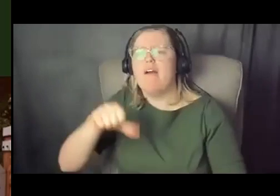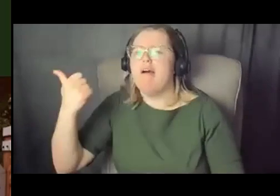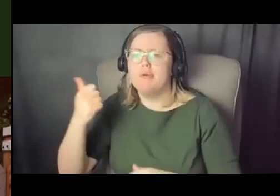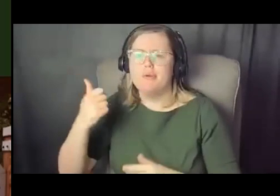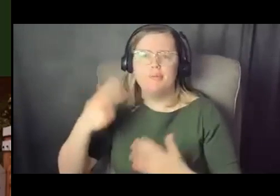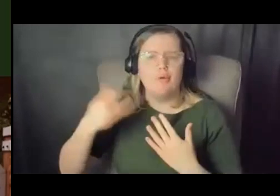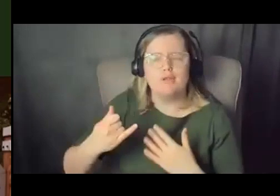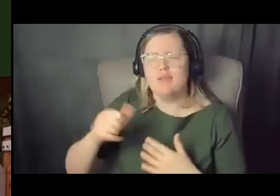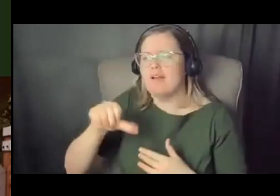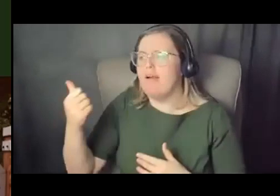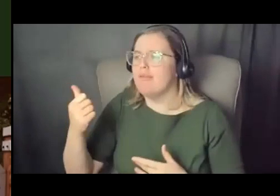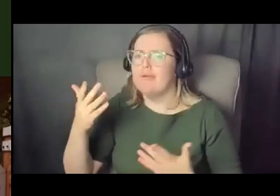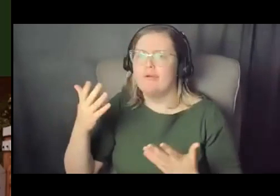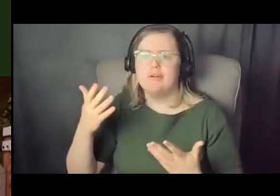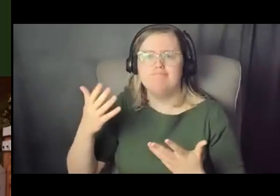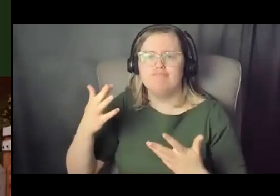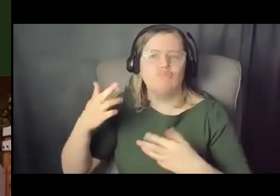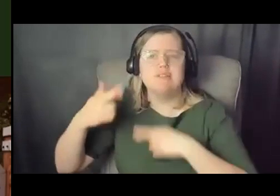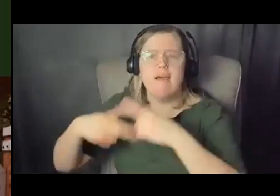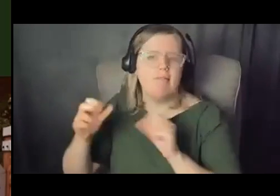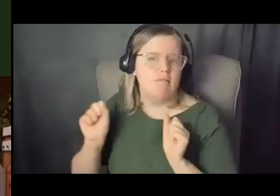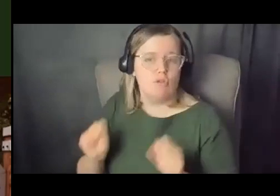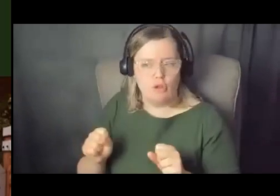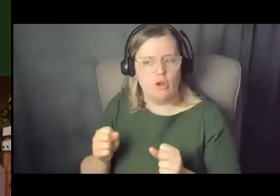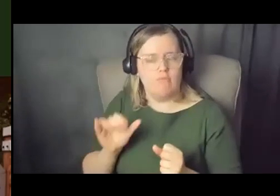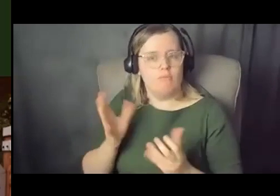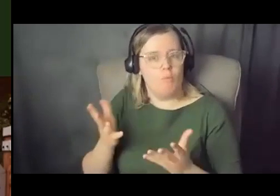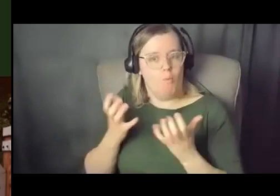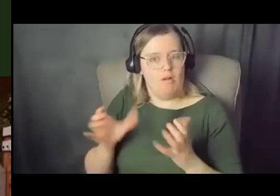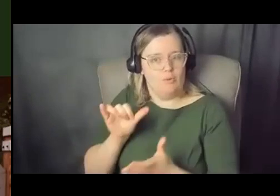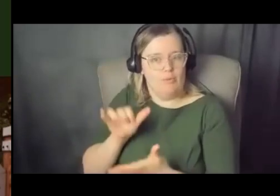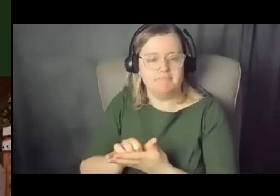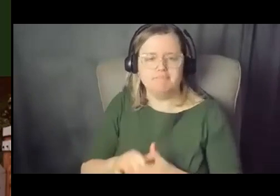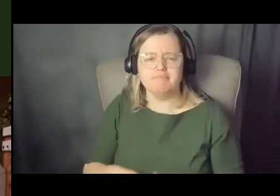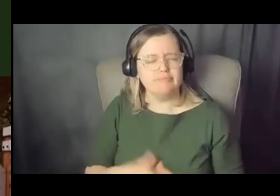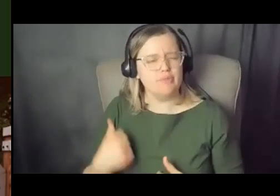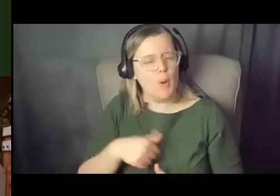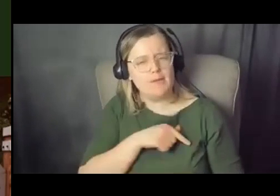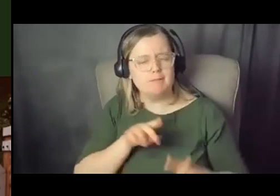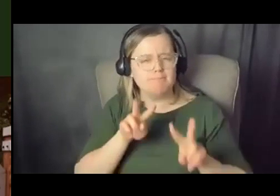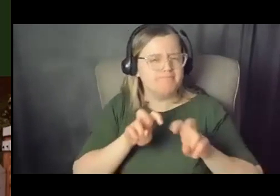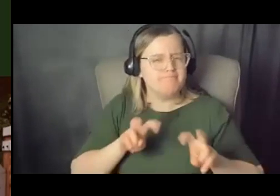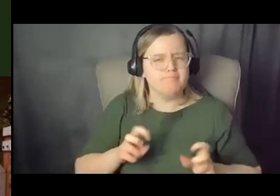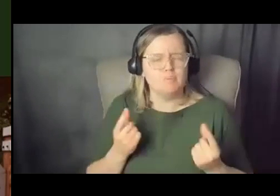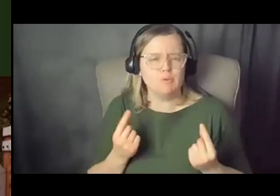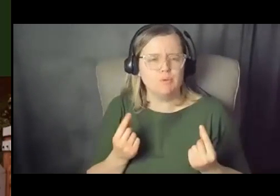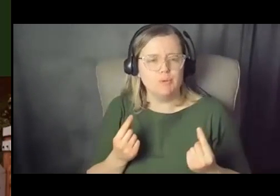So we looked at the trailhead, and said what can we do here? One of the things that we are trying to do, work closely with